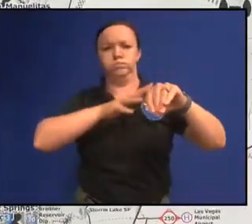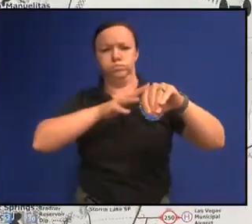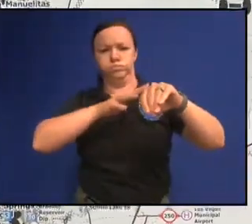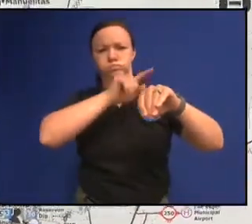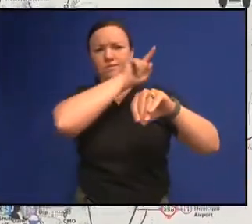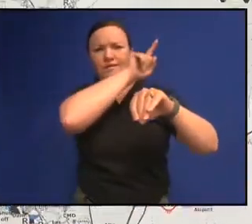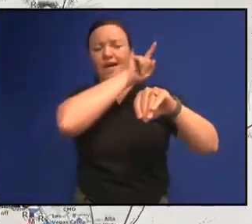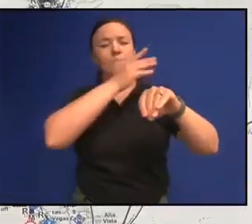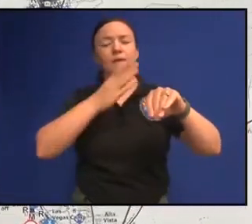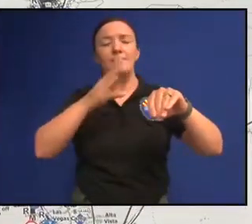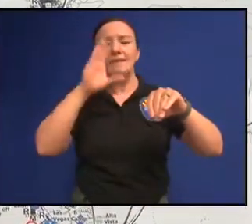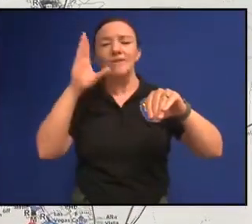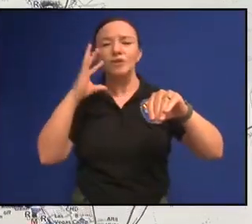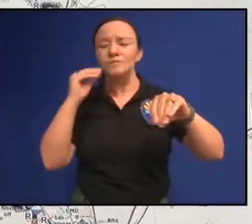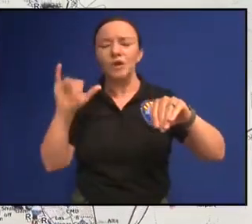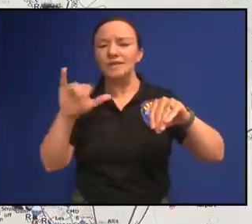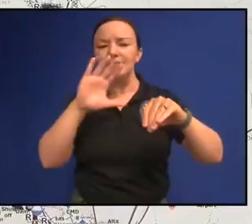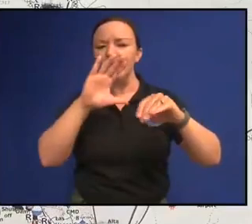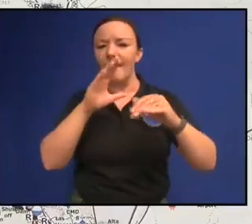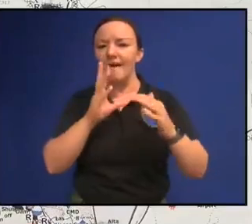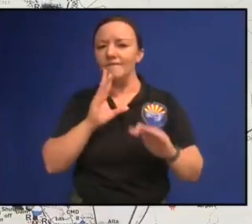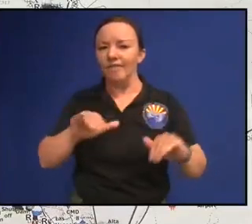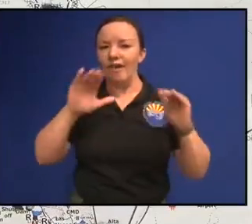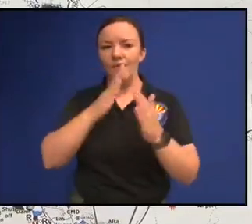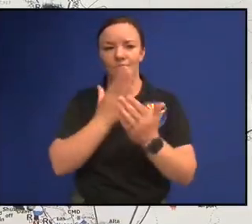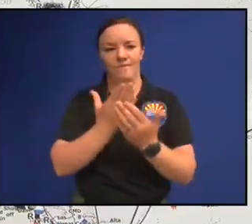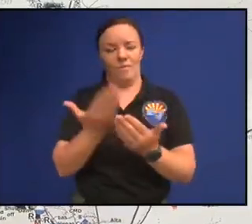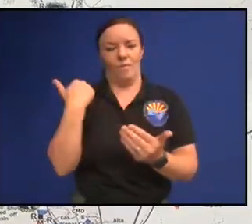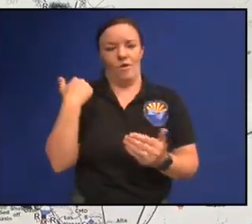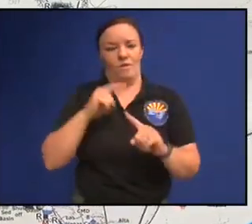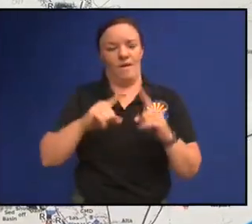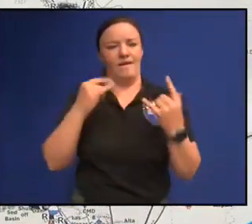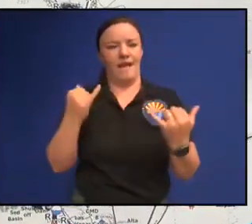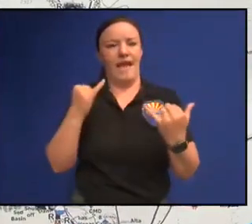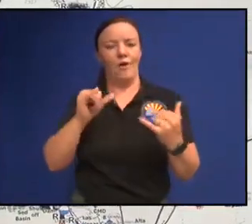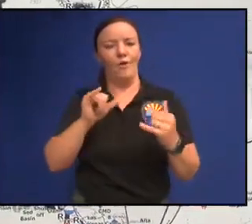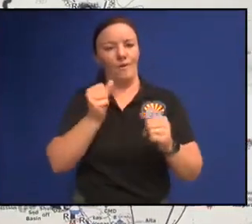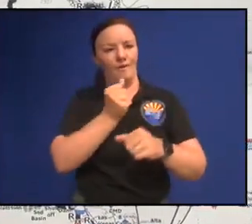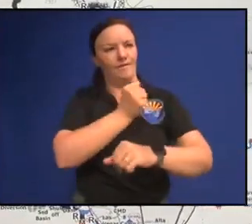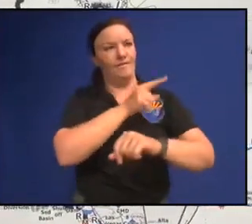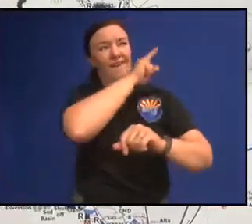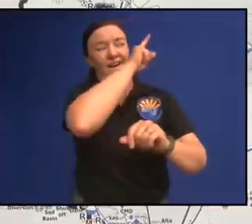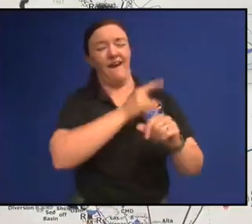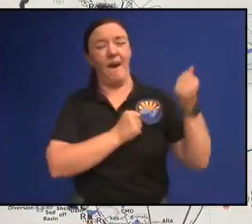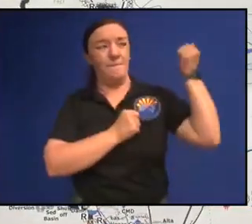PROBABLY HAVEN'T SEEN IS THERE. REALLY SAFEGUARDING YOUR POSITIONS. KIND OF -- JUST LIKE WE DID FOR THE FIRE.